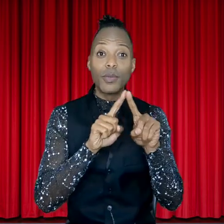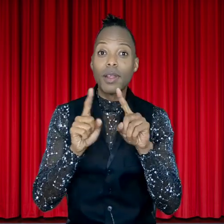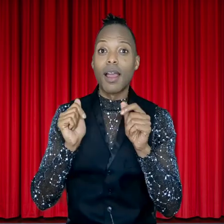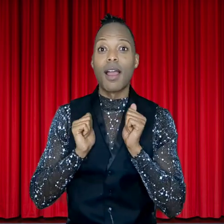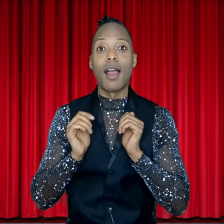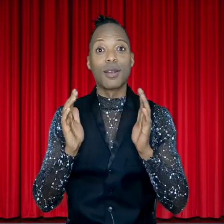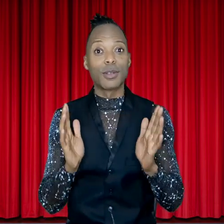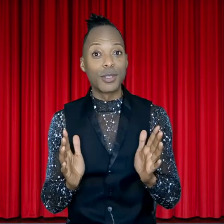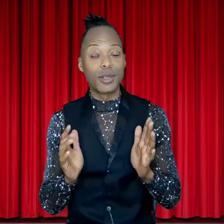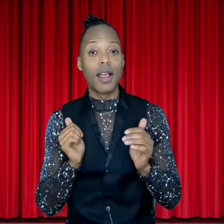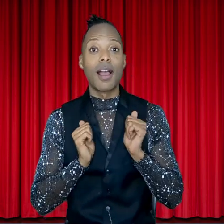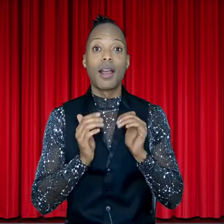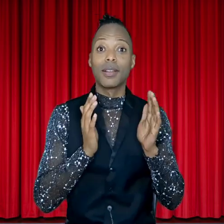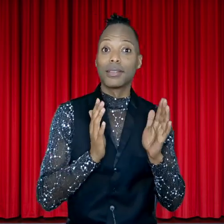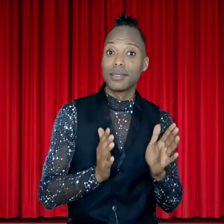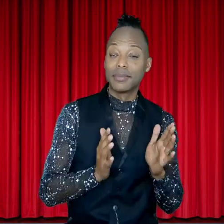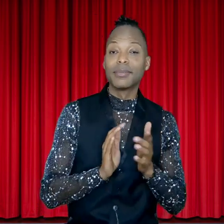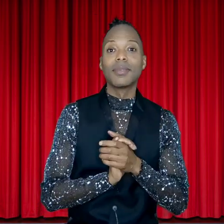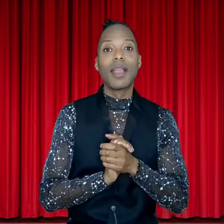Many different actors and actresses